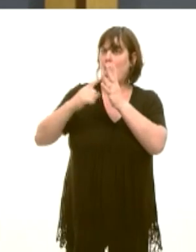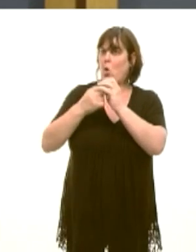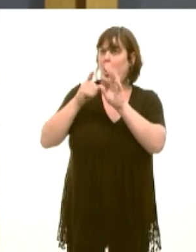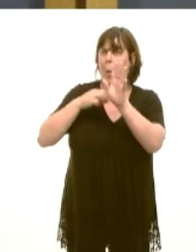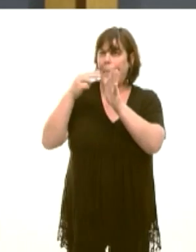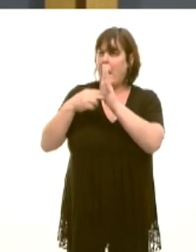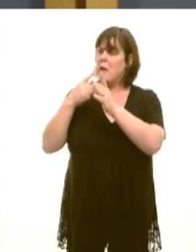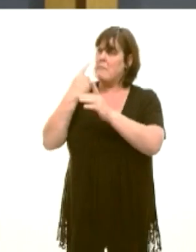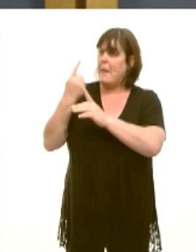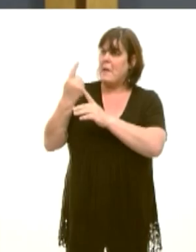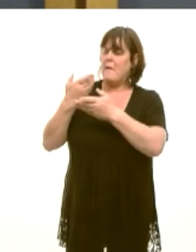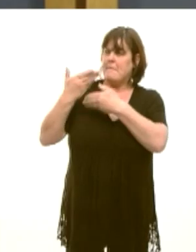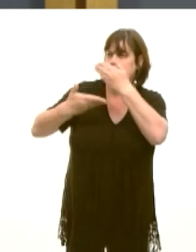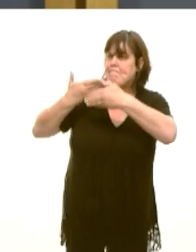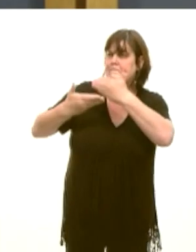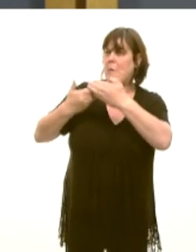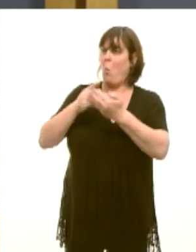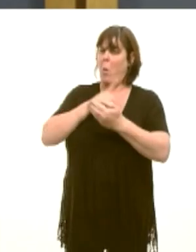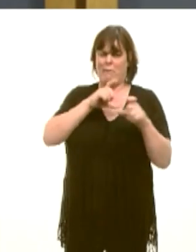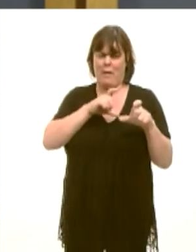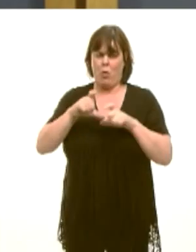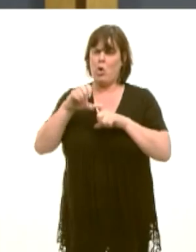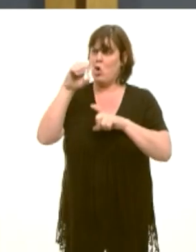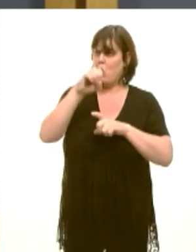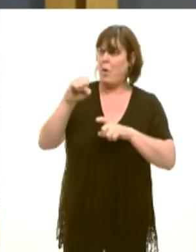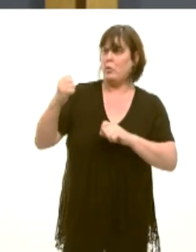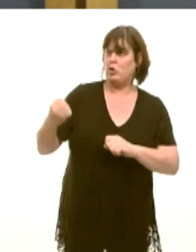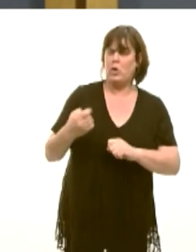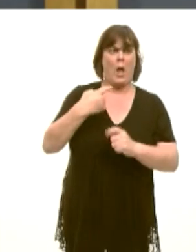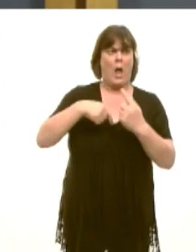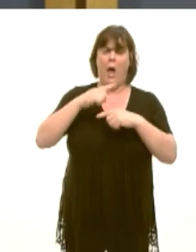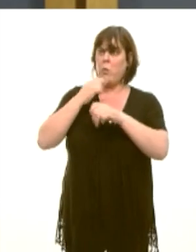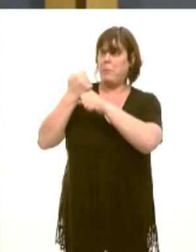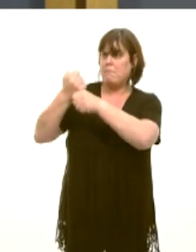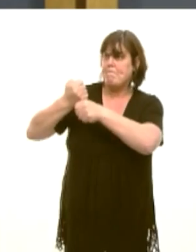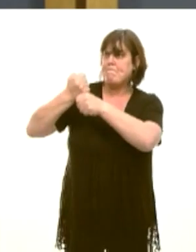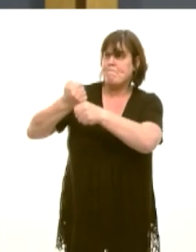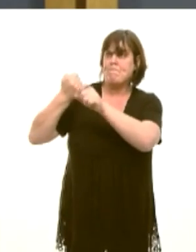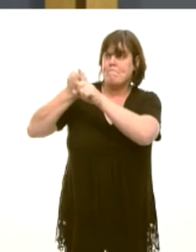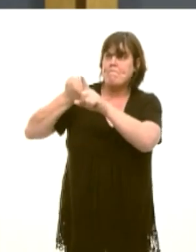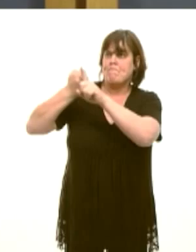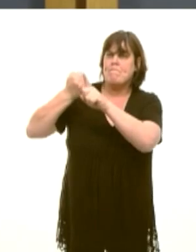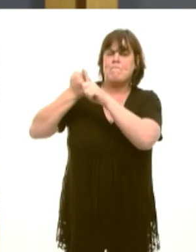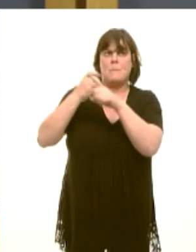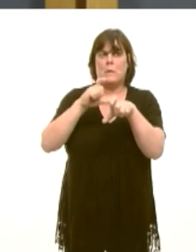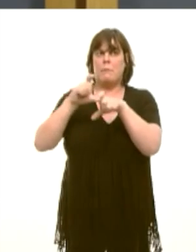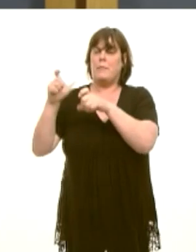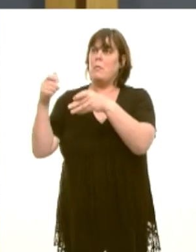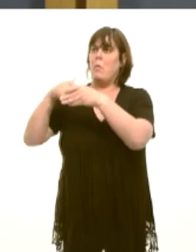in saying that I look forward to campaigning to keep Wales within the European Union alongside the First Minister here in Walesóand everyone else from all other parties who wish to see